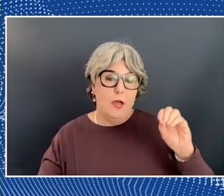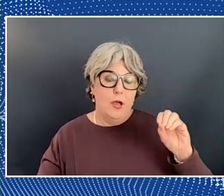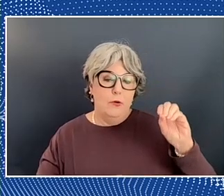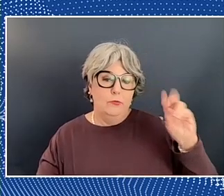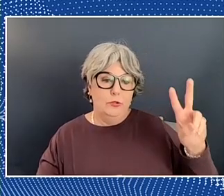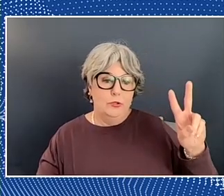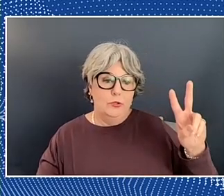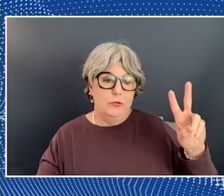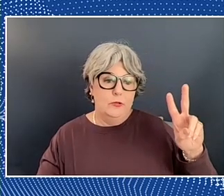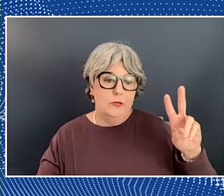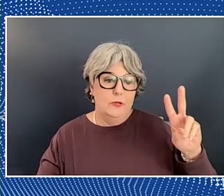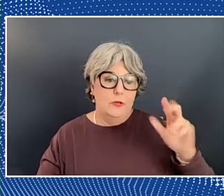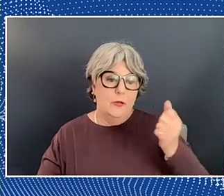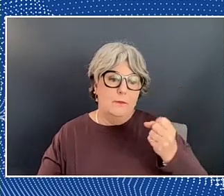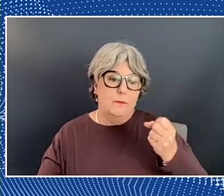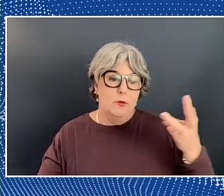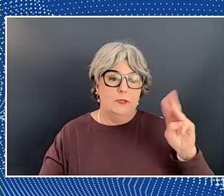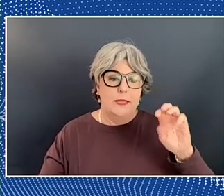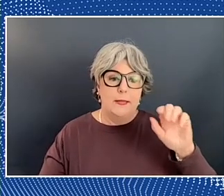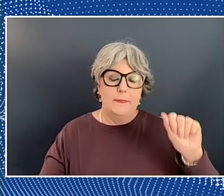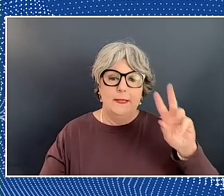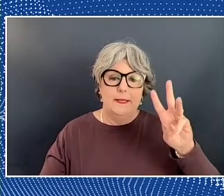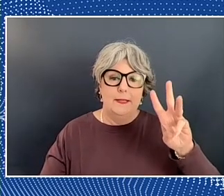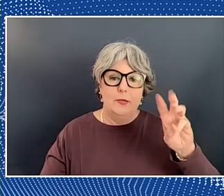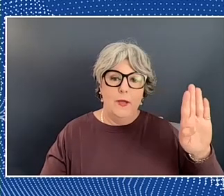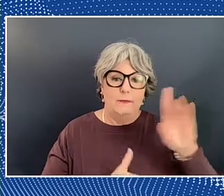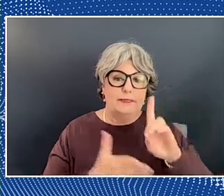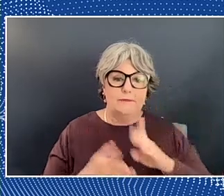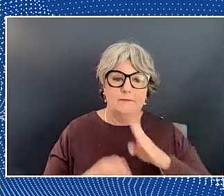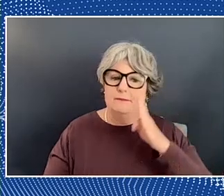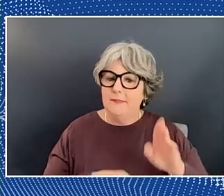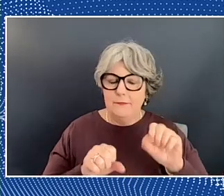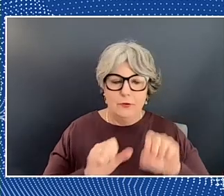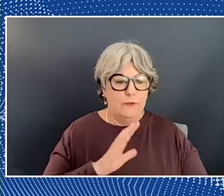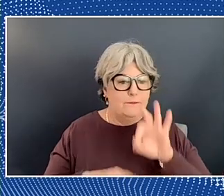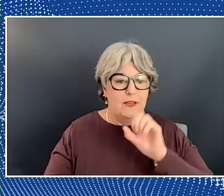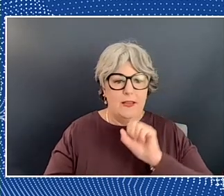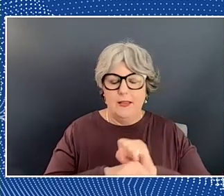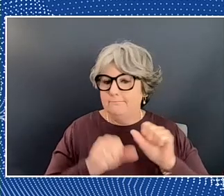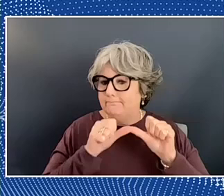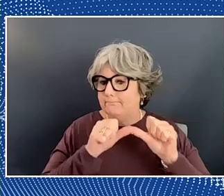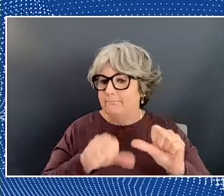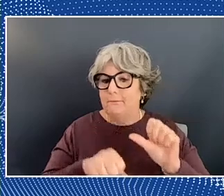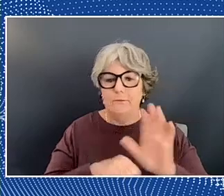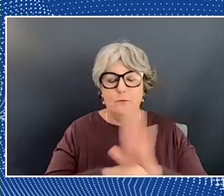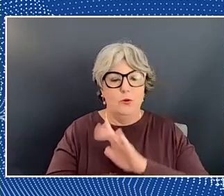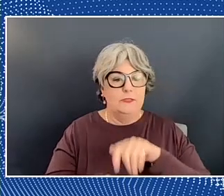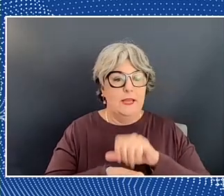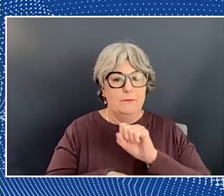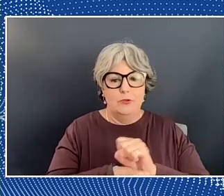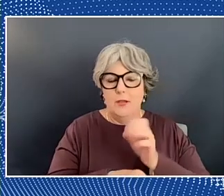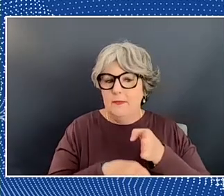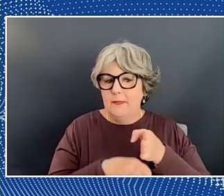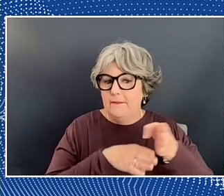multimedia and web design, but I was never able to find a permanent full-time job in my field, and I struggled to make payments